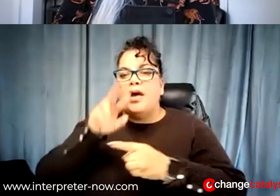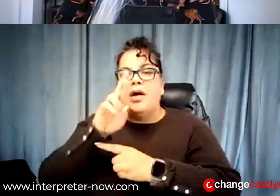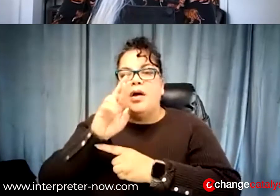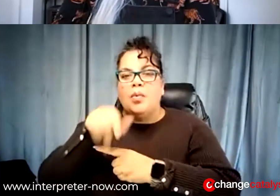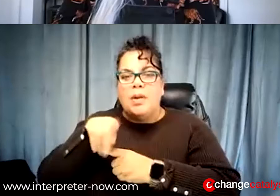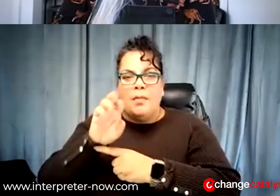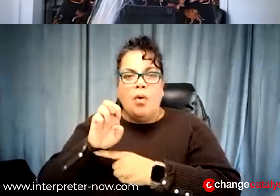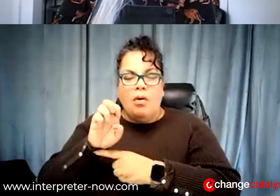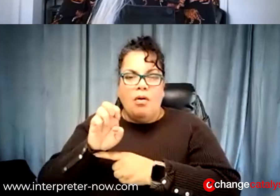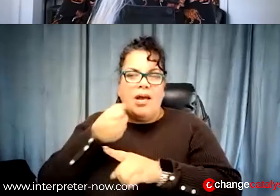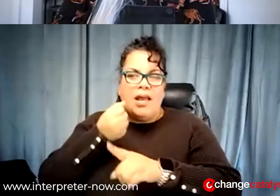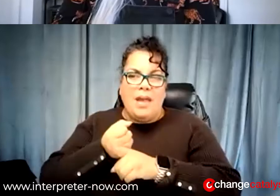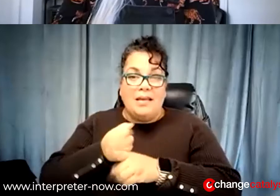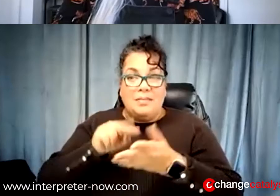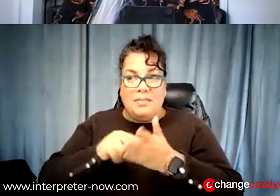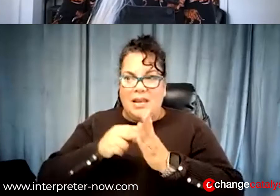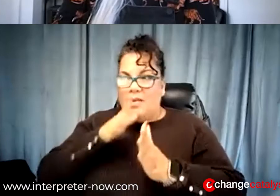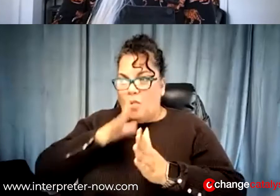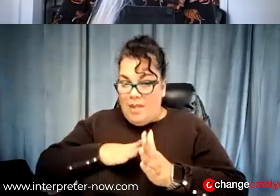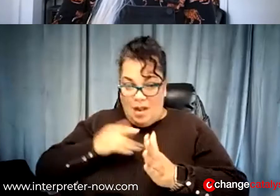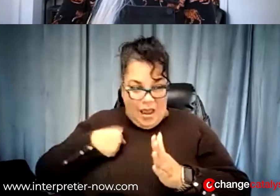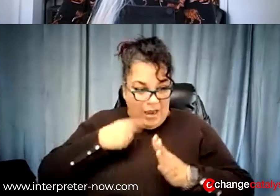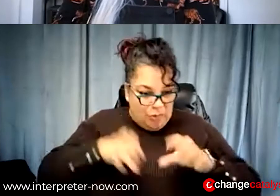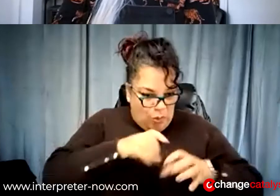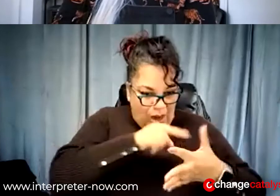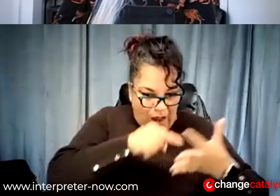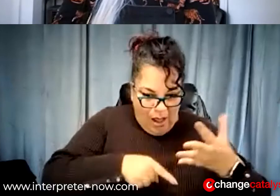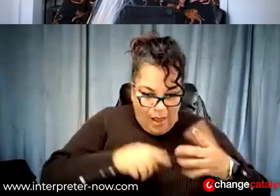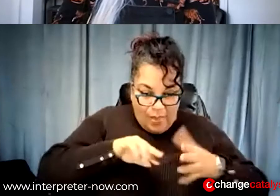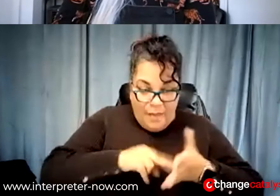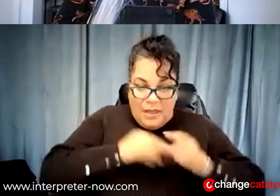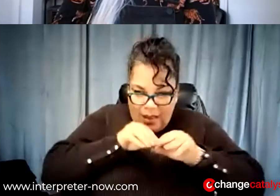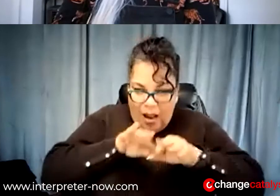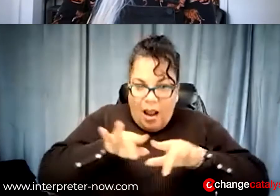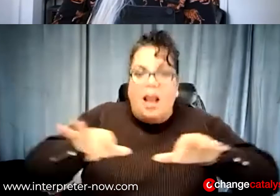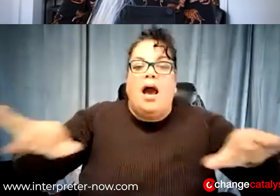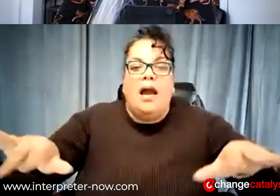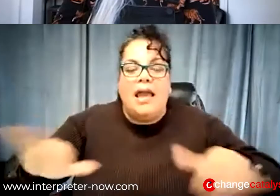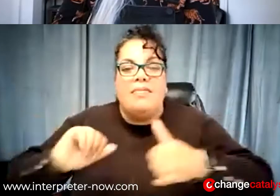of pushing back against those systems and working together to move forward in the way that serves us.